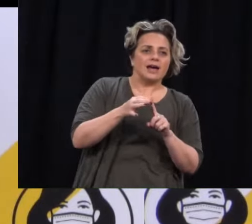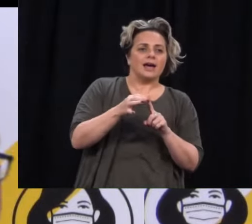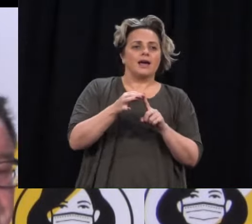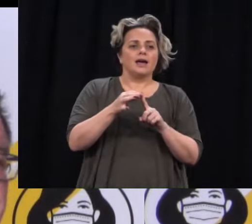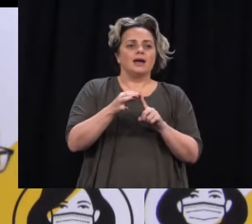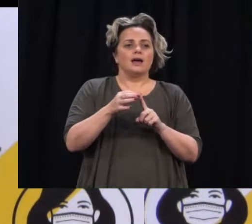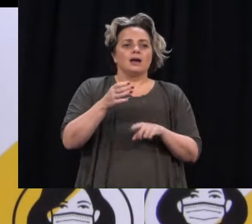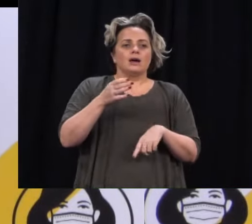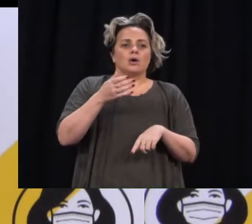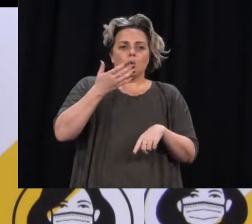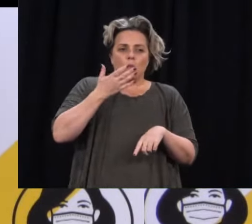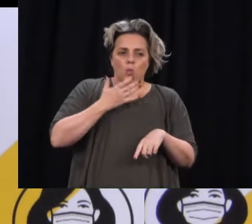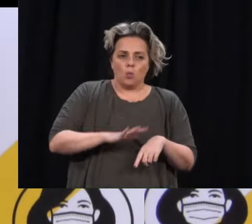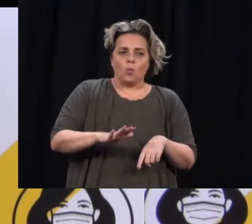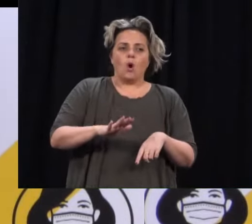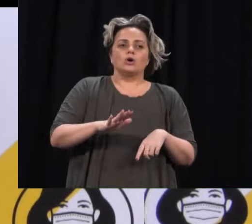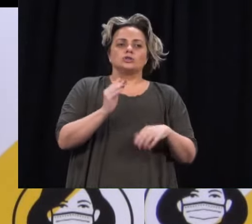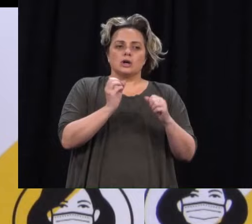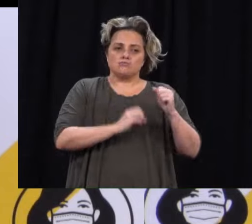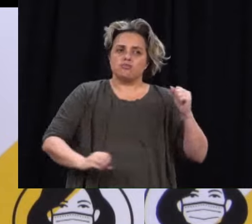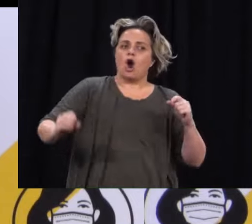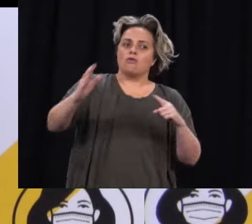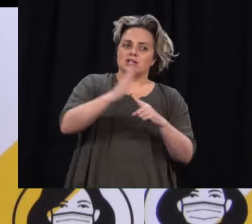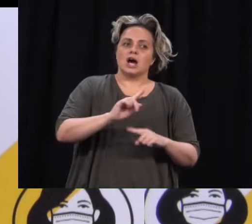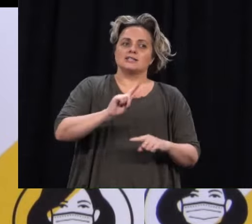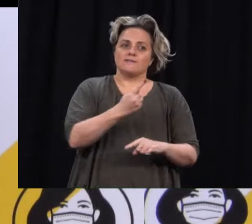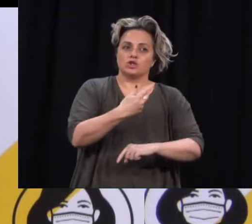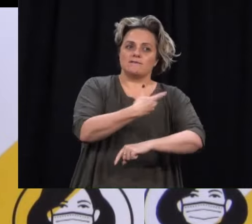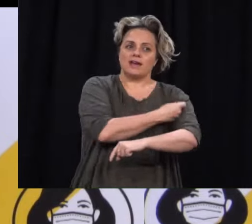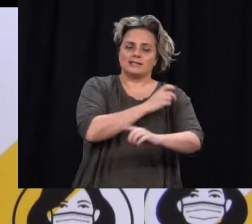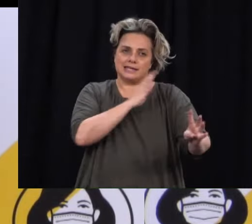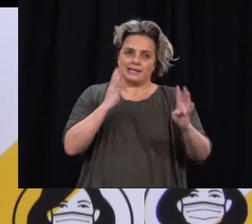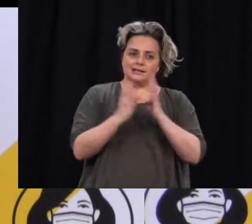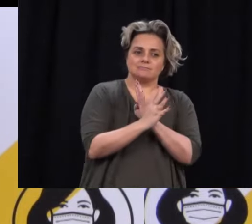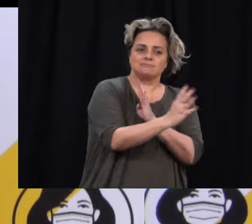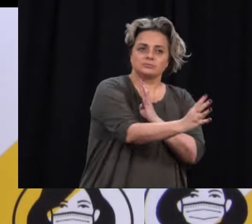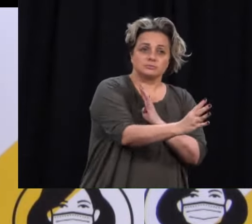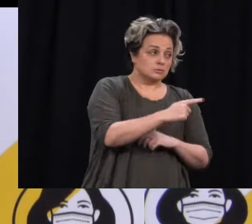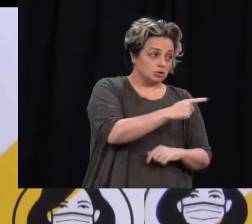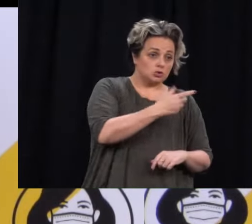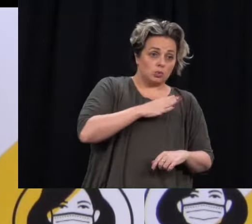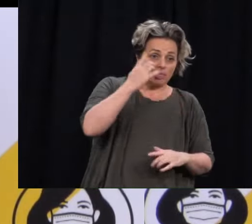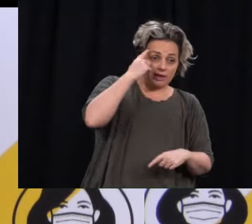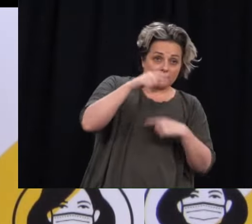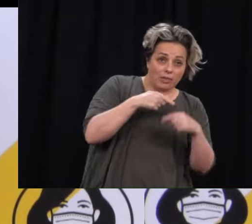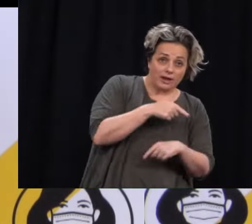effort going on now to target that community. They are pushing for a first